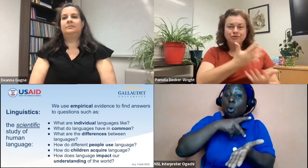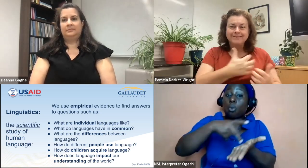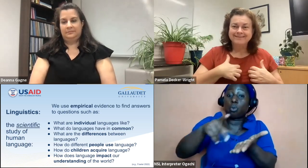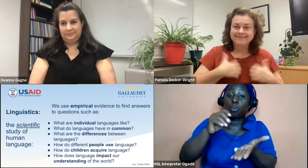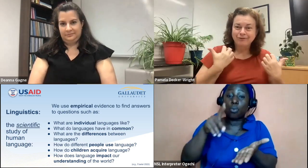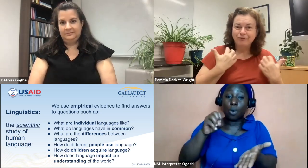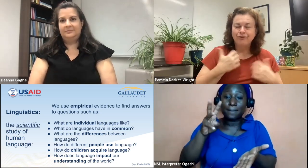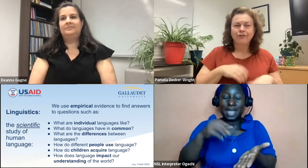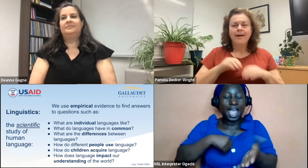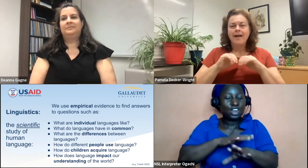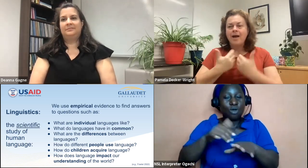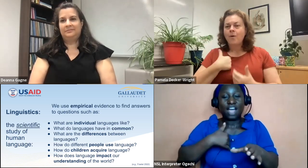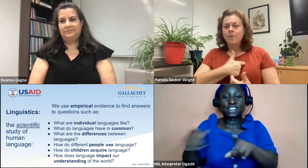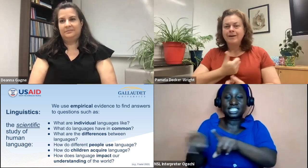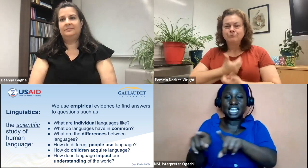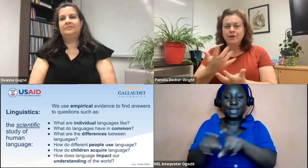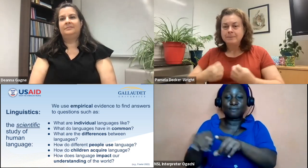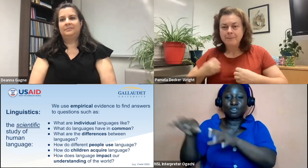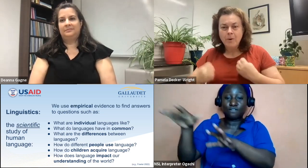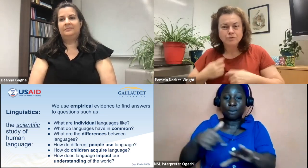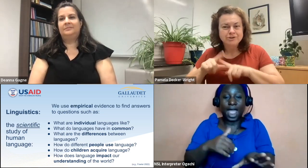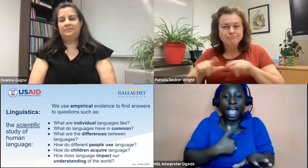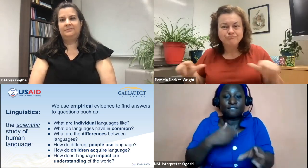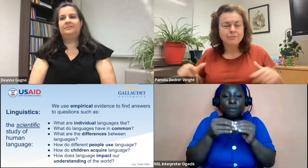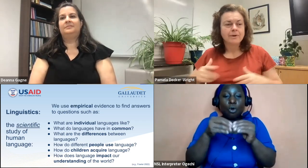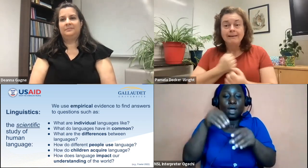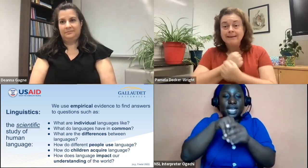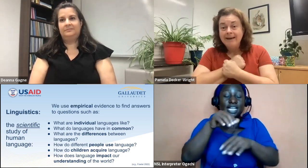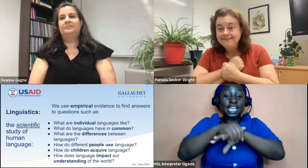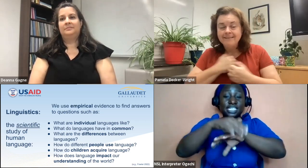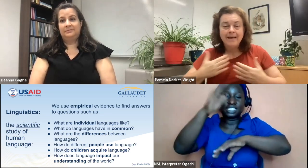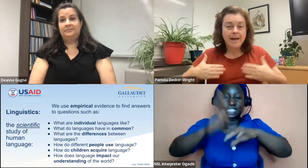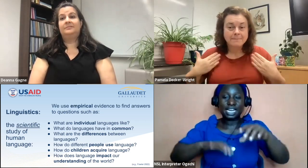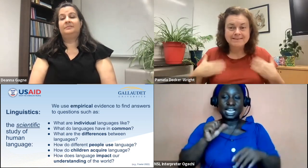for humor. How do I express myself in a comic way with anger.